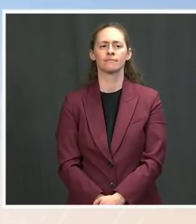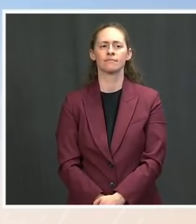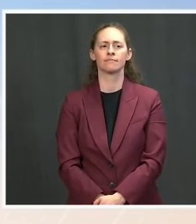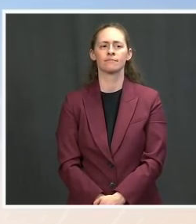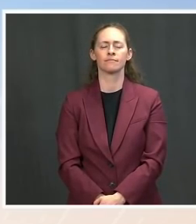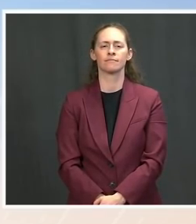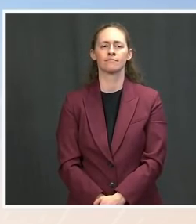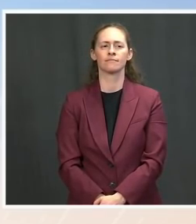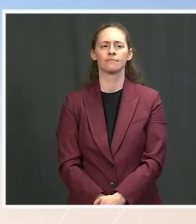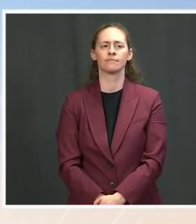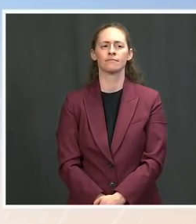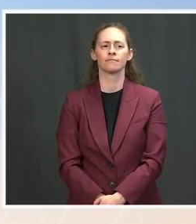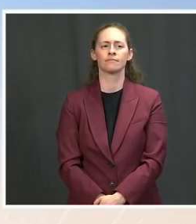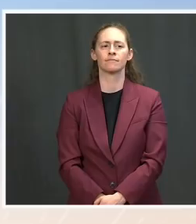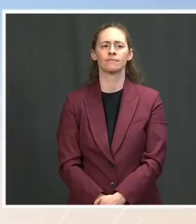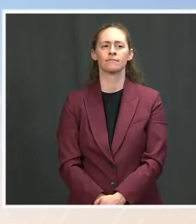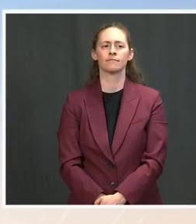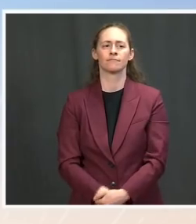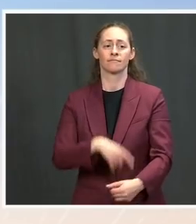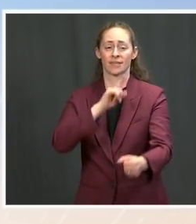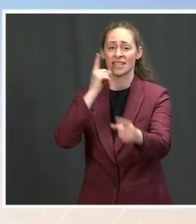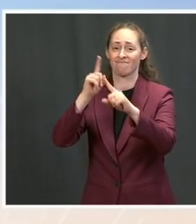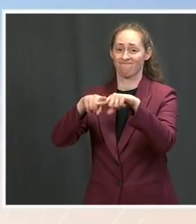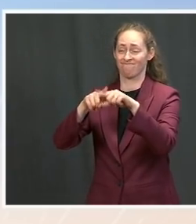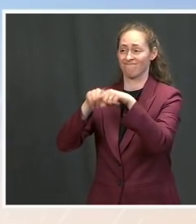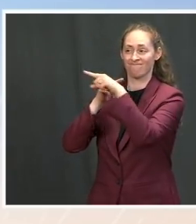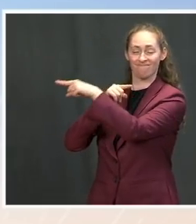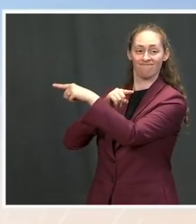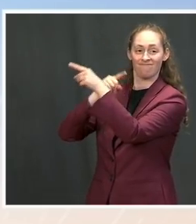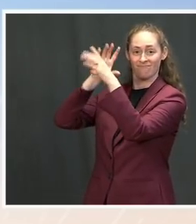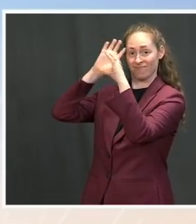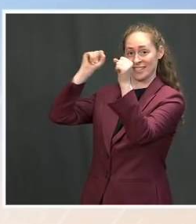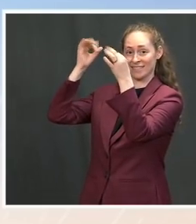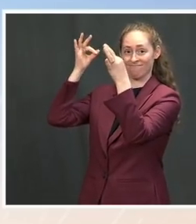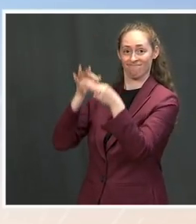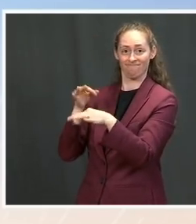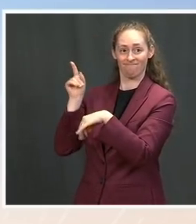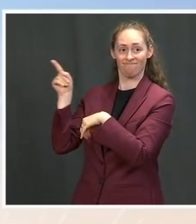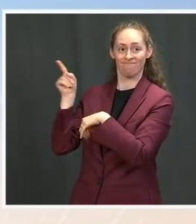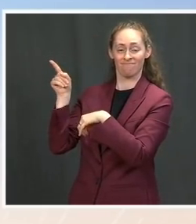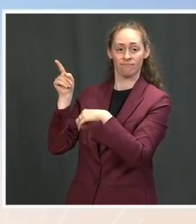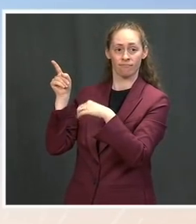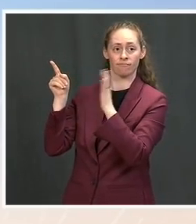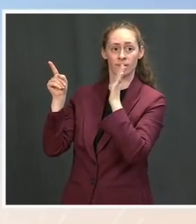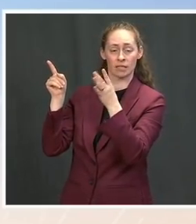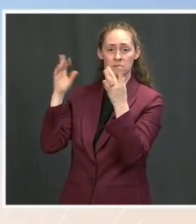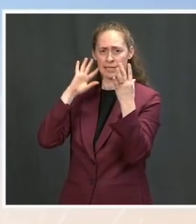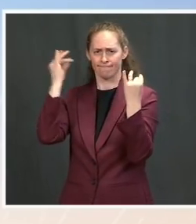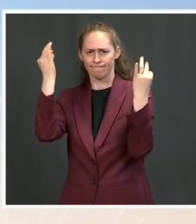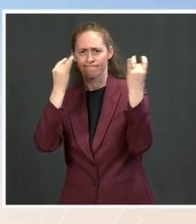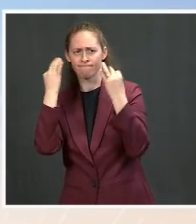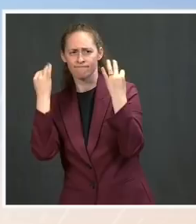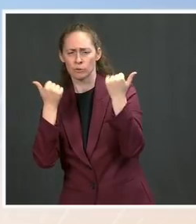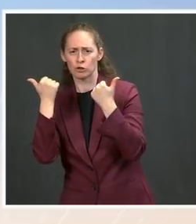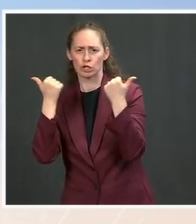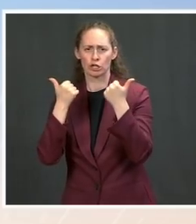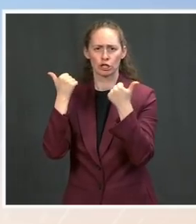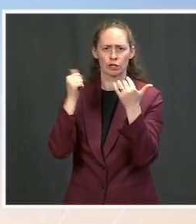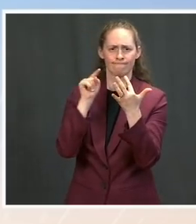when the President makes some decisions. And he'll continue to consider a range of options for a lot of the positions that are out there